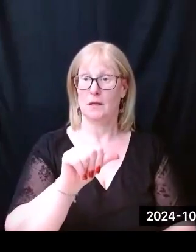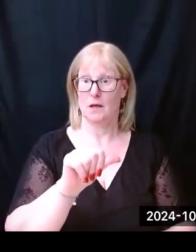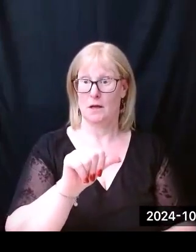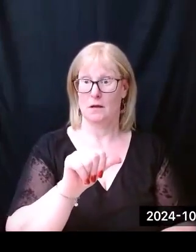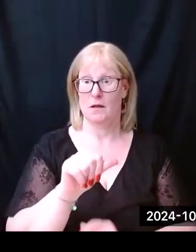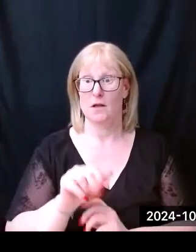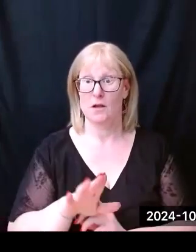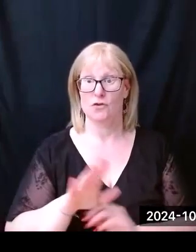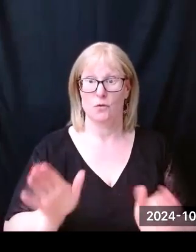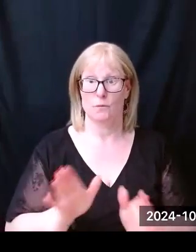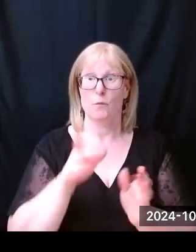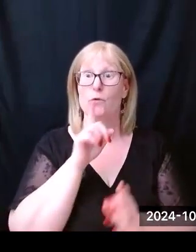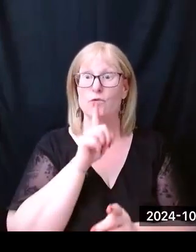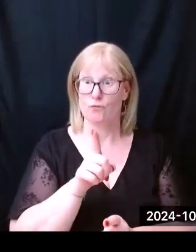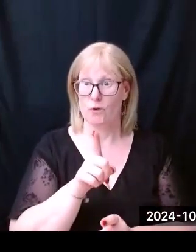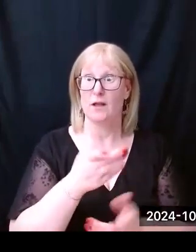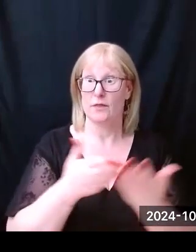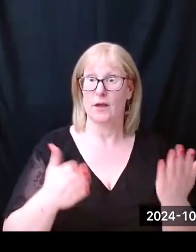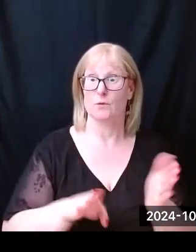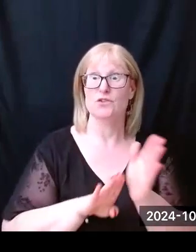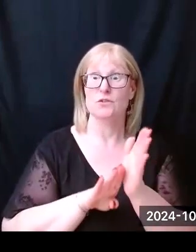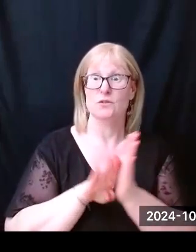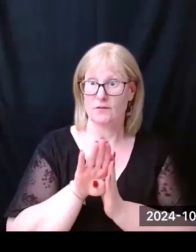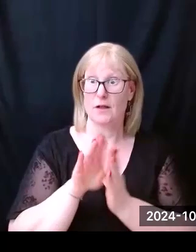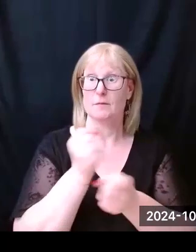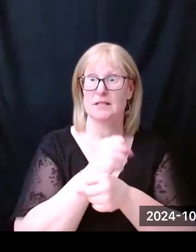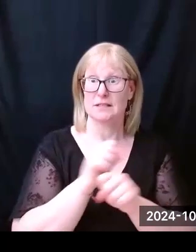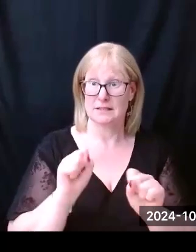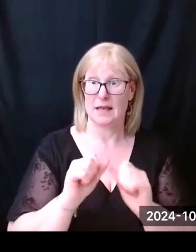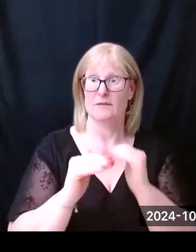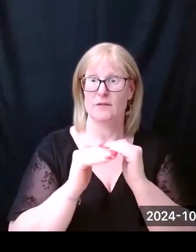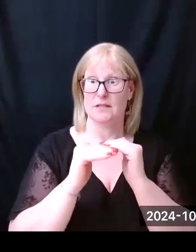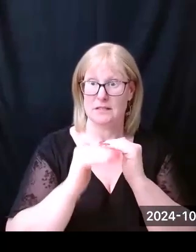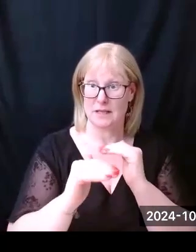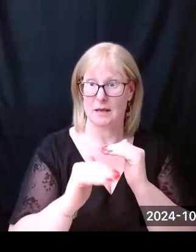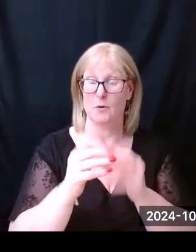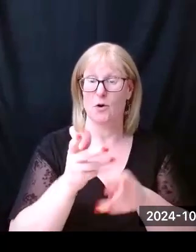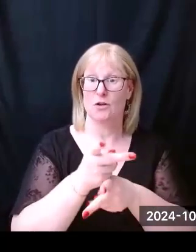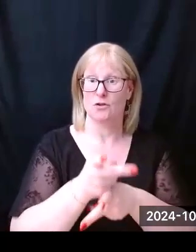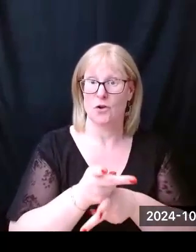is developing those safe, stable, nurturing relationships where we can do stuff together?